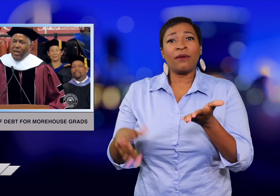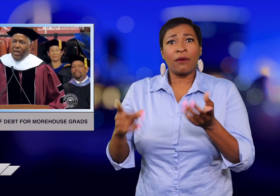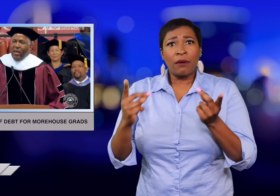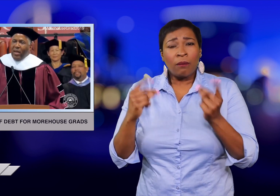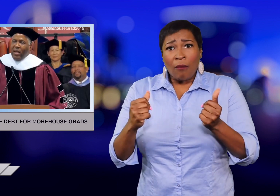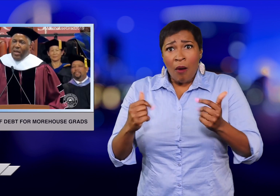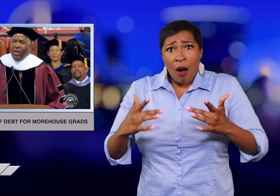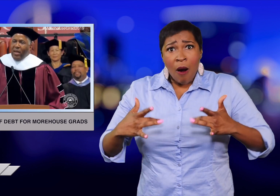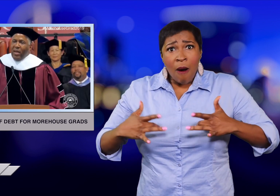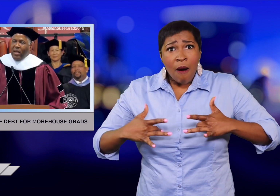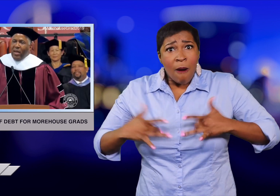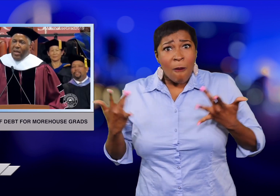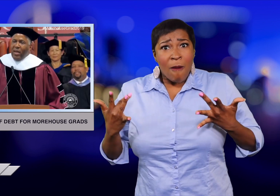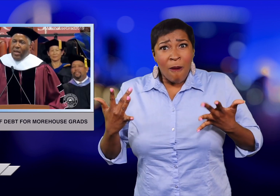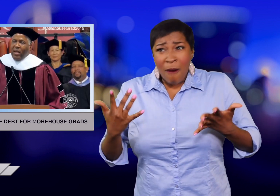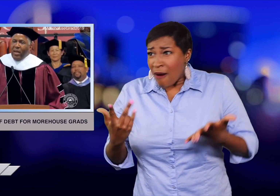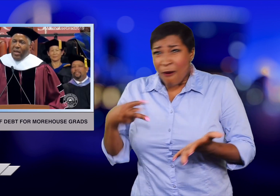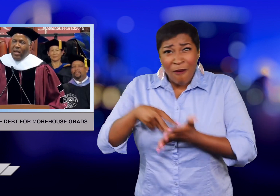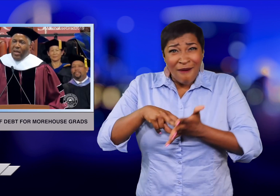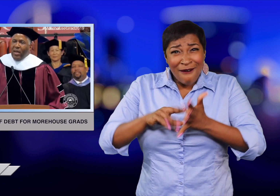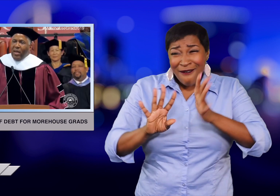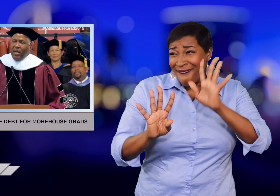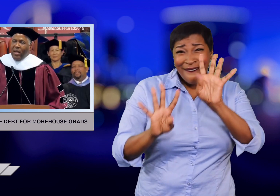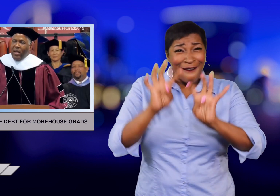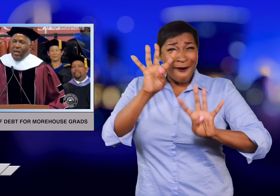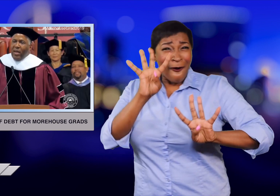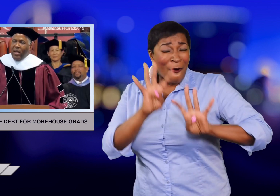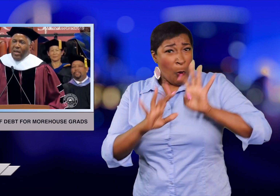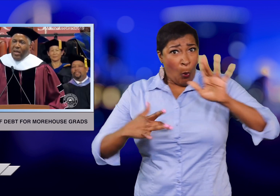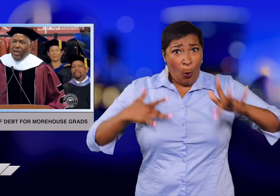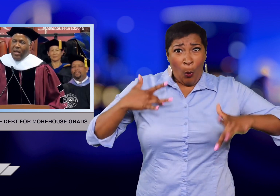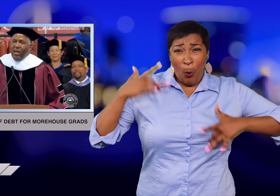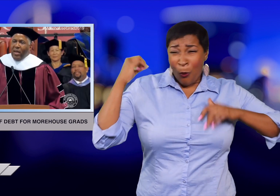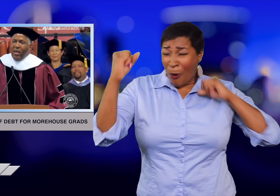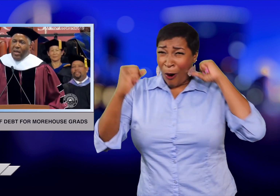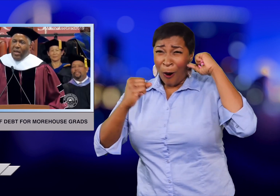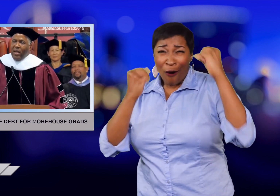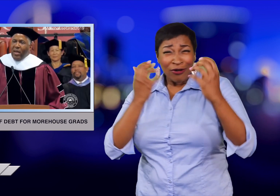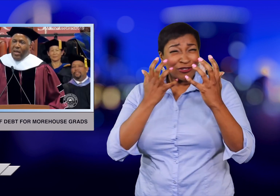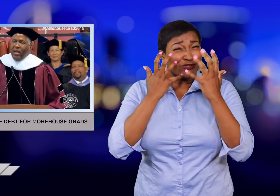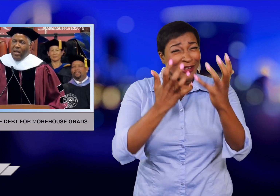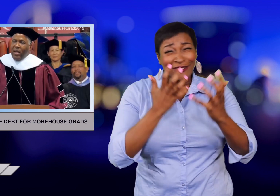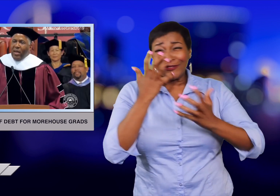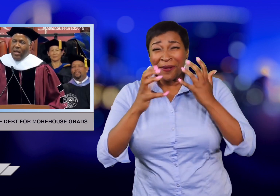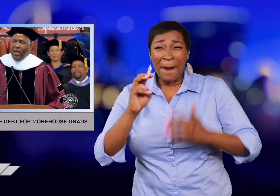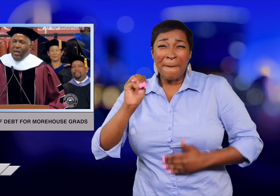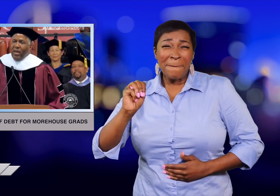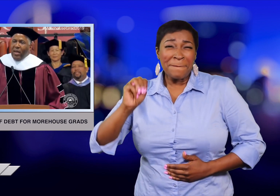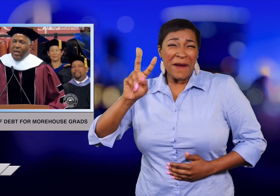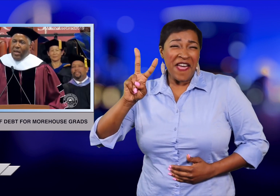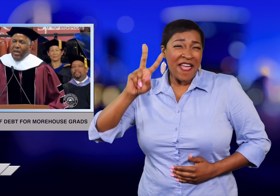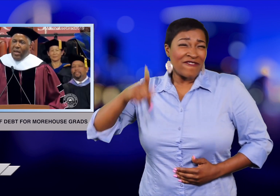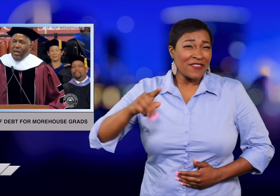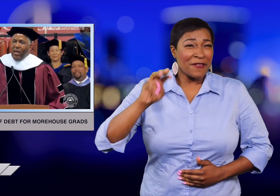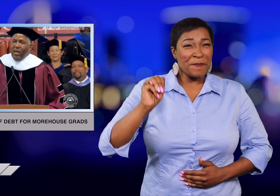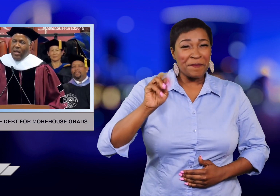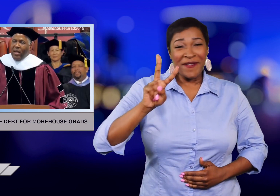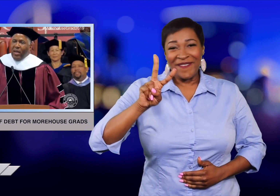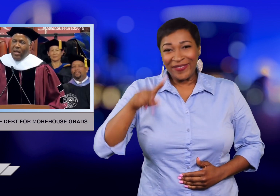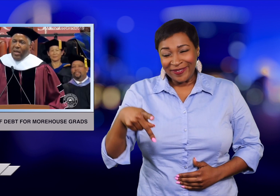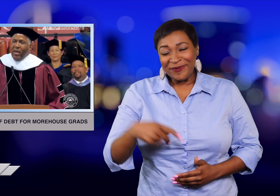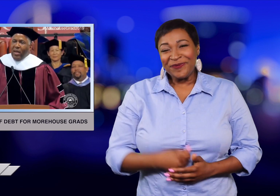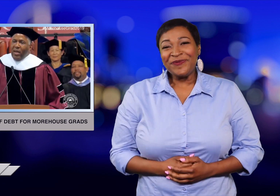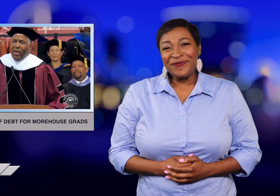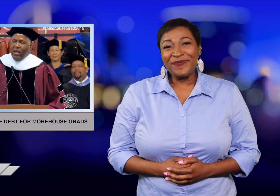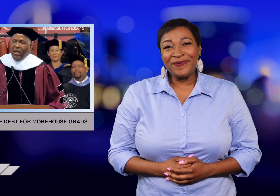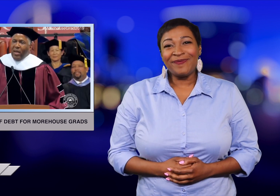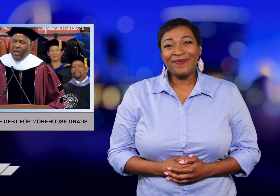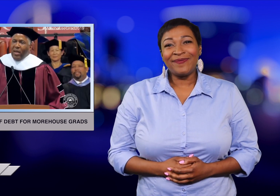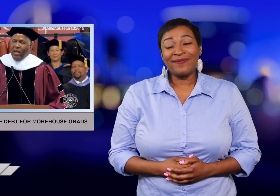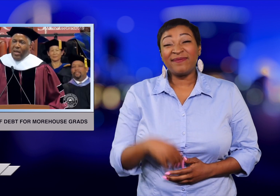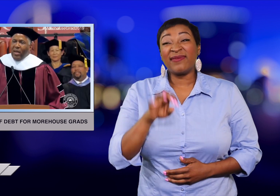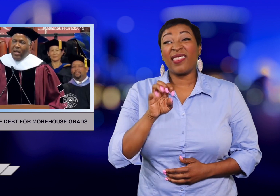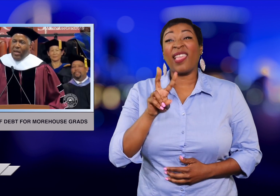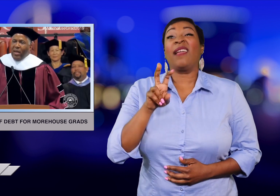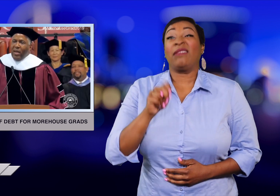Immediately the students jumped up and started cheering and chanting "MVP, MVP!